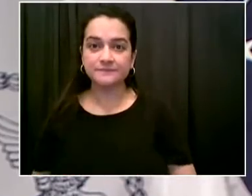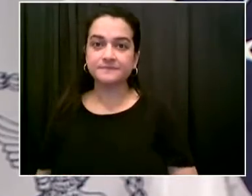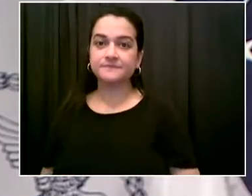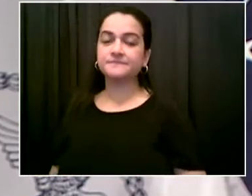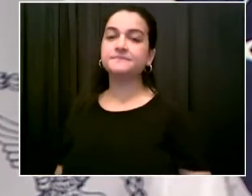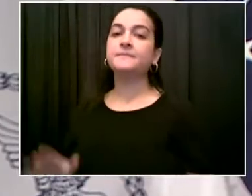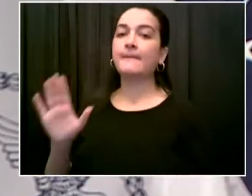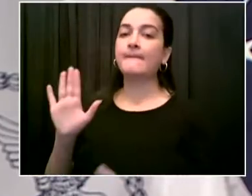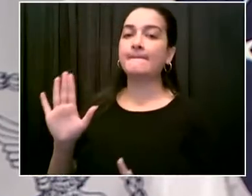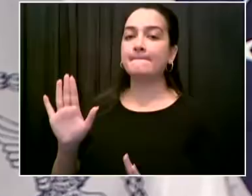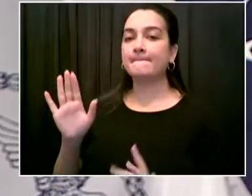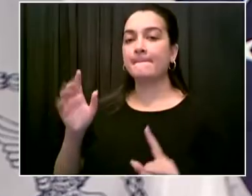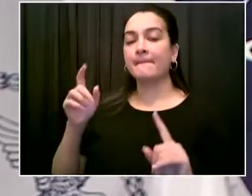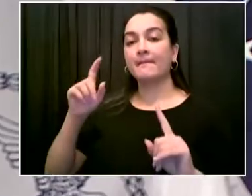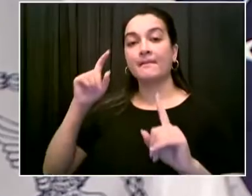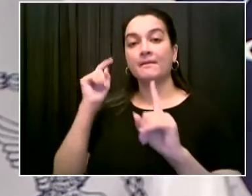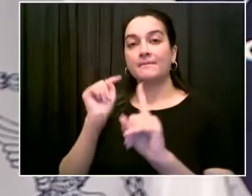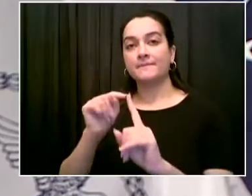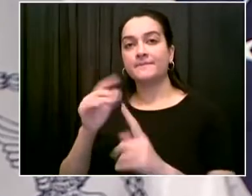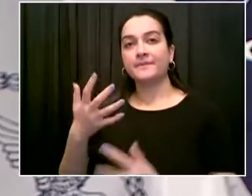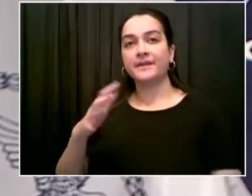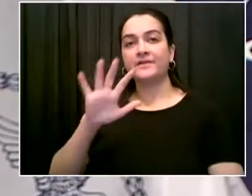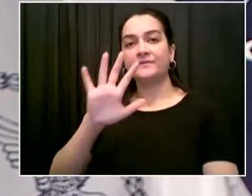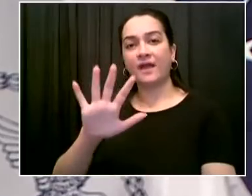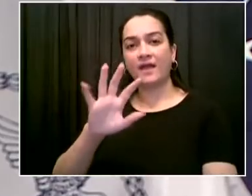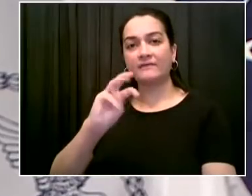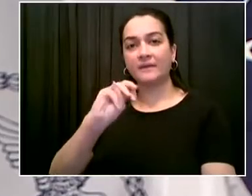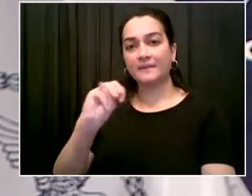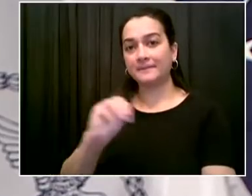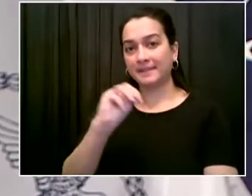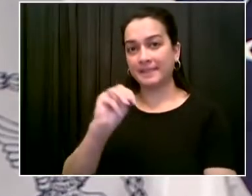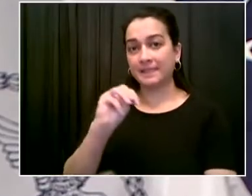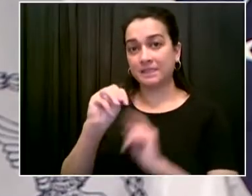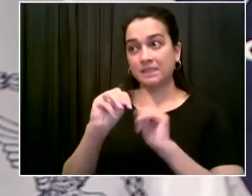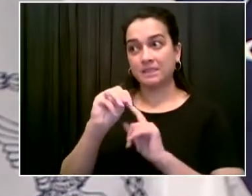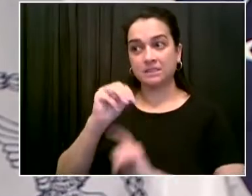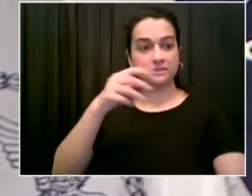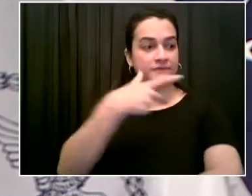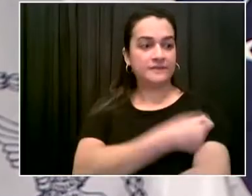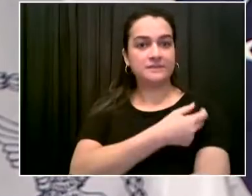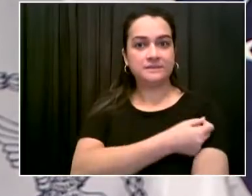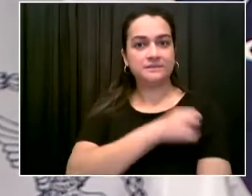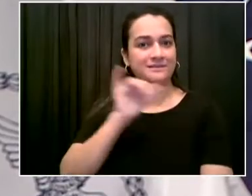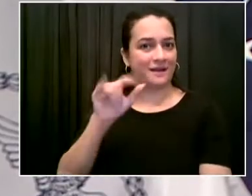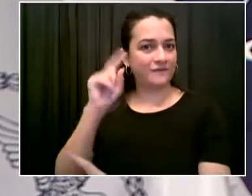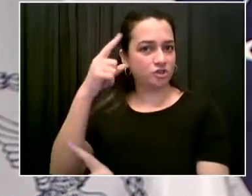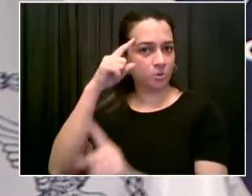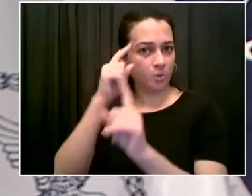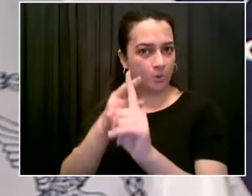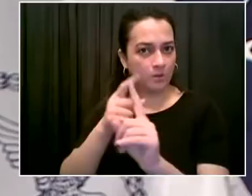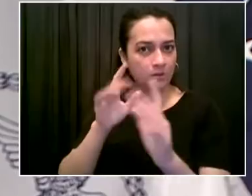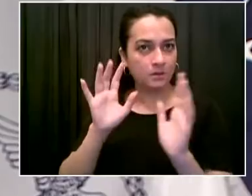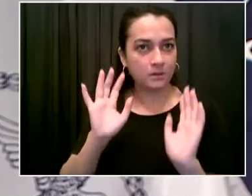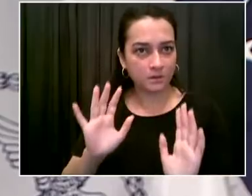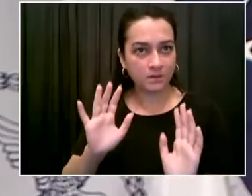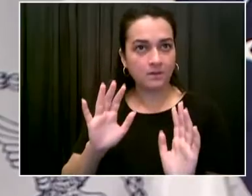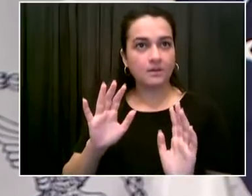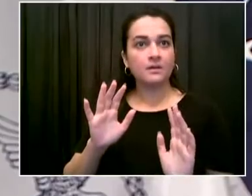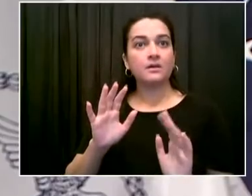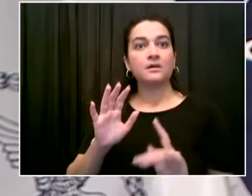GOAL? NOLAN, THE FIRST THING I WANT TO DO IS GET TO THE 5